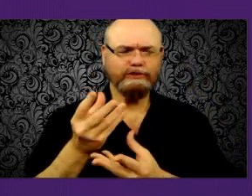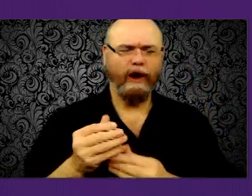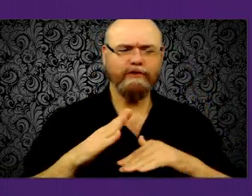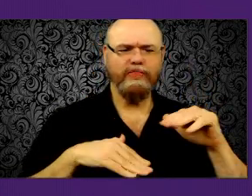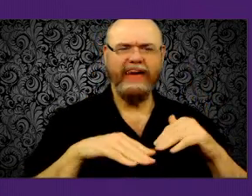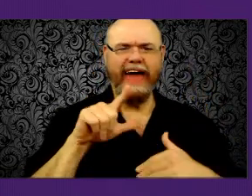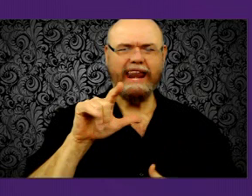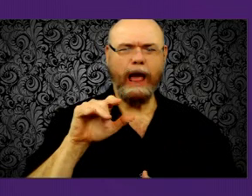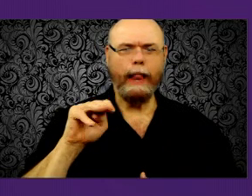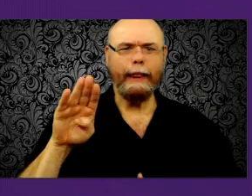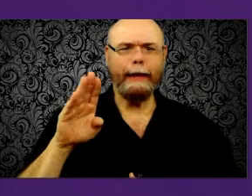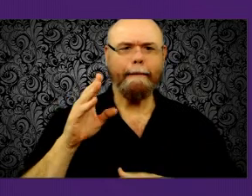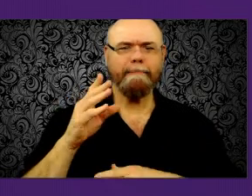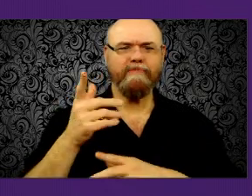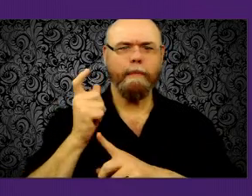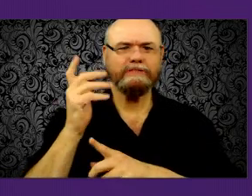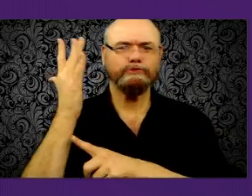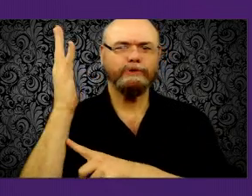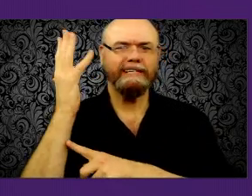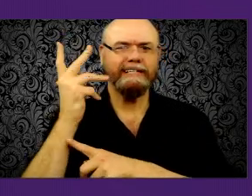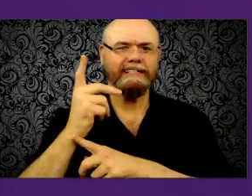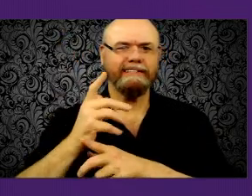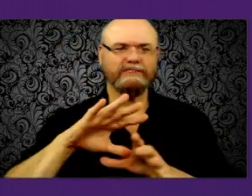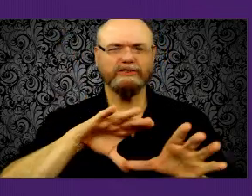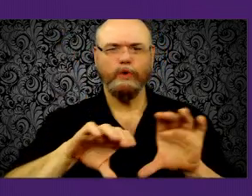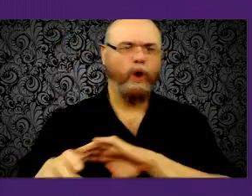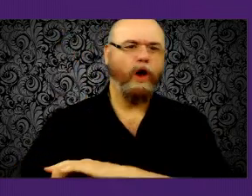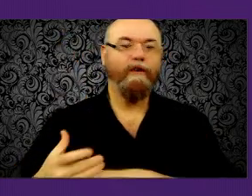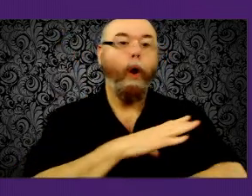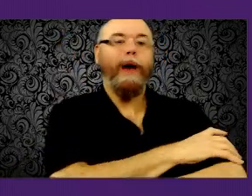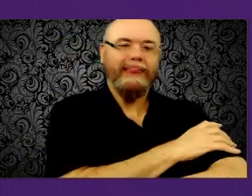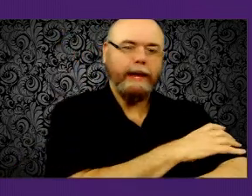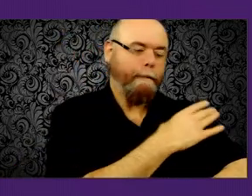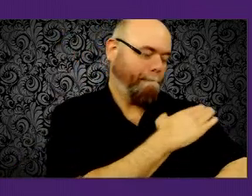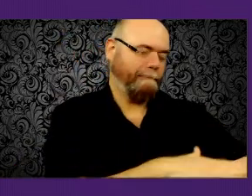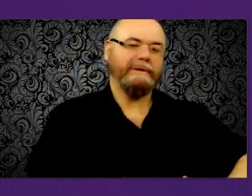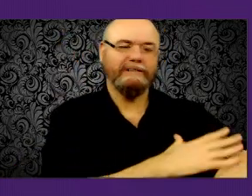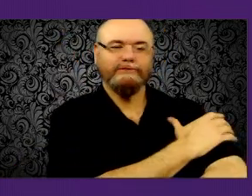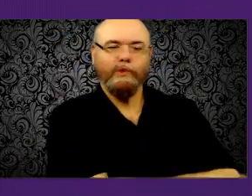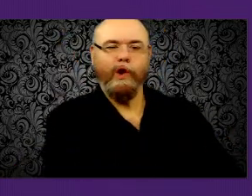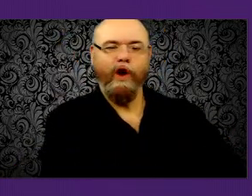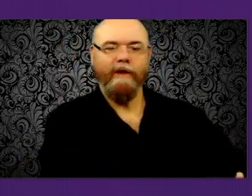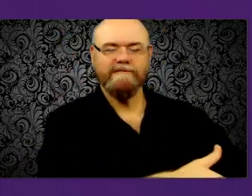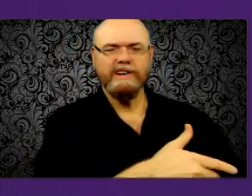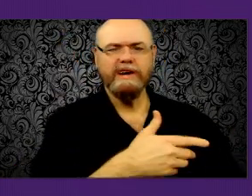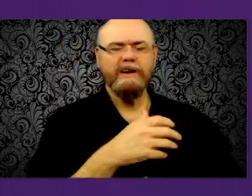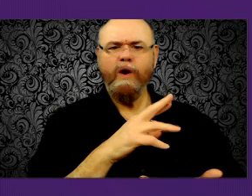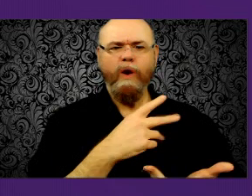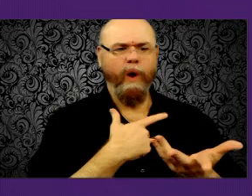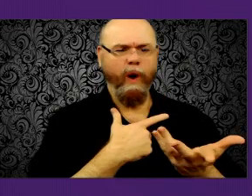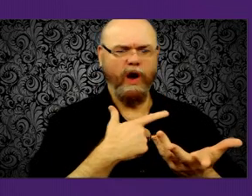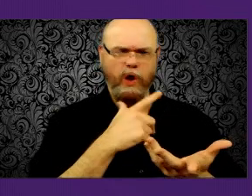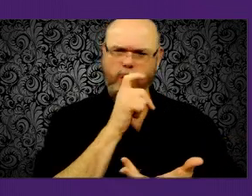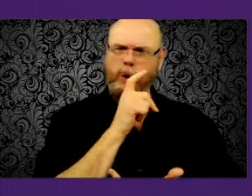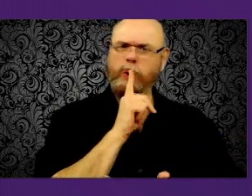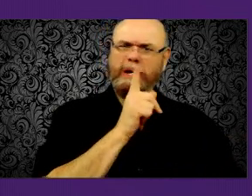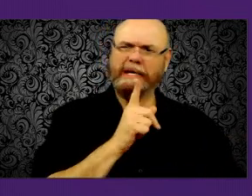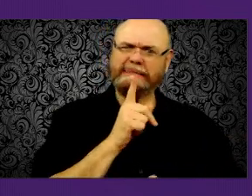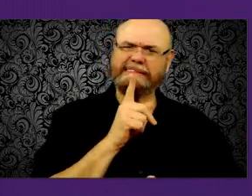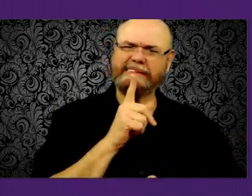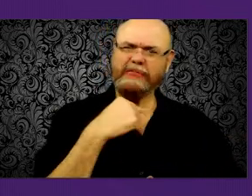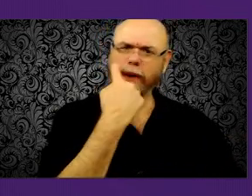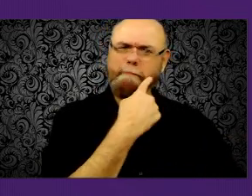Figurative language. Metaphor. "Home is the mouth of a shark. Home is a barrel of a gun."